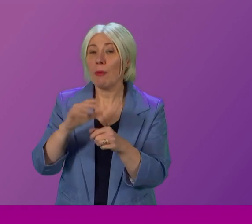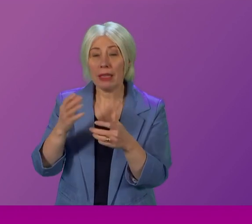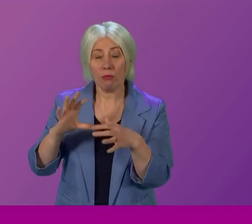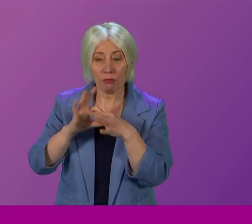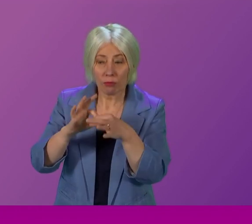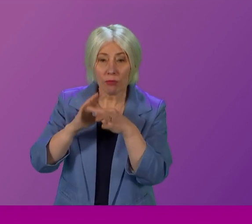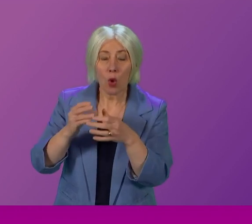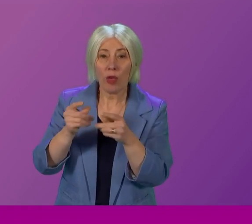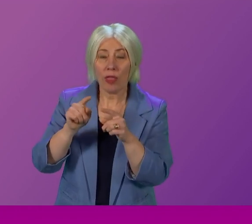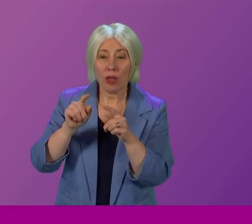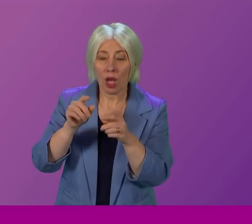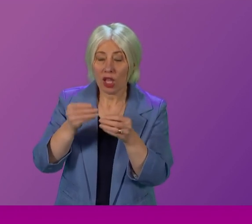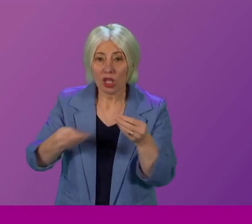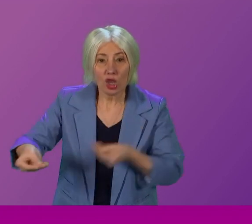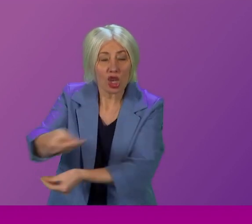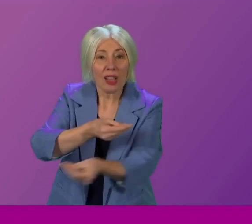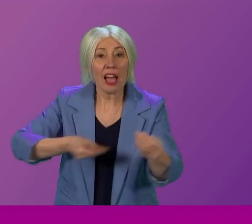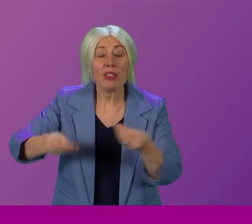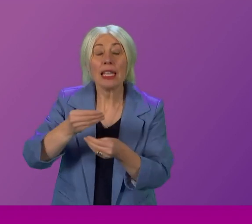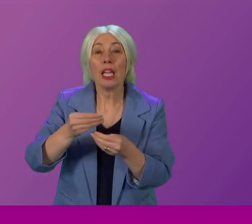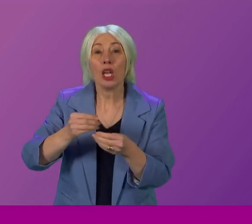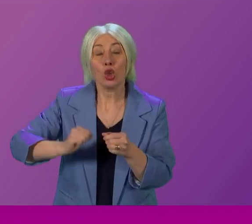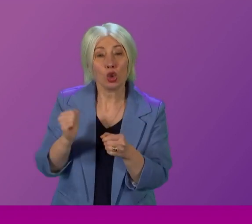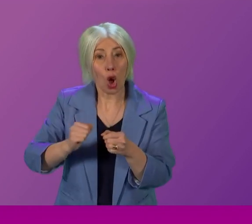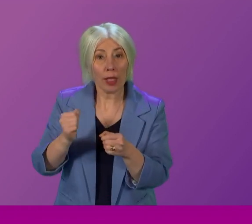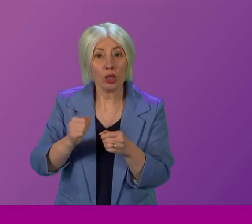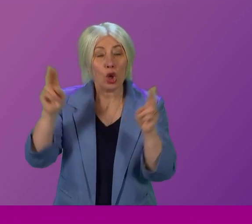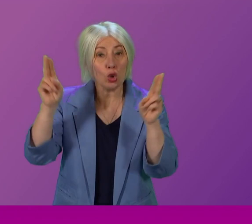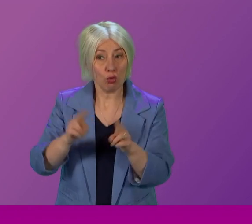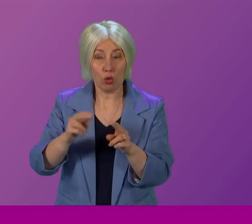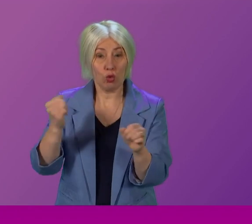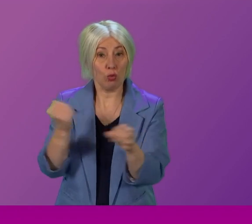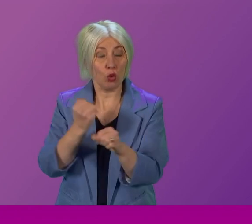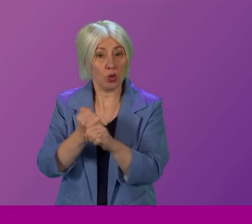Circularity Scotland—the scheme administrator—to reduce costs to producers, including a reduction